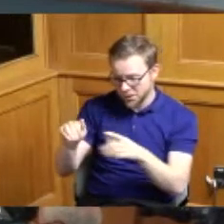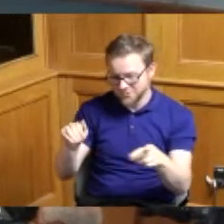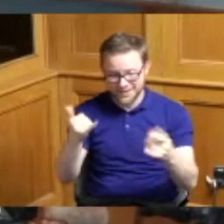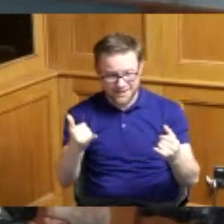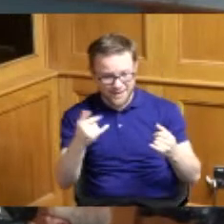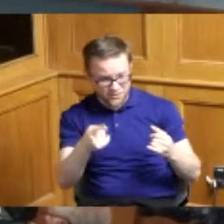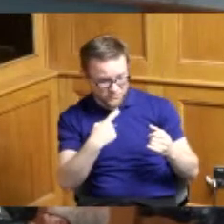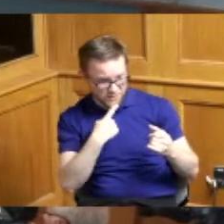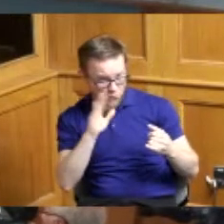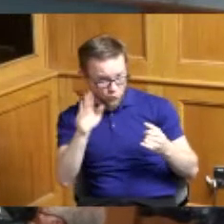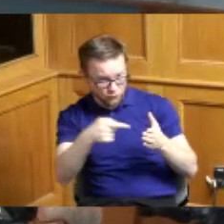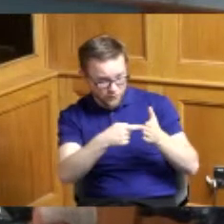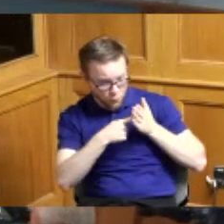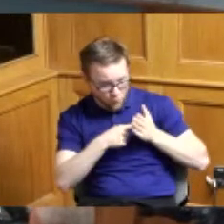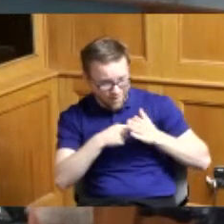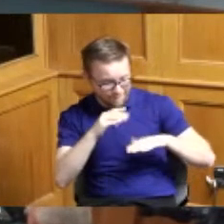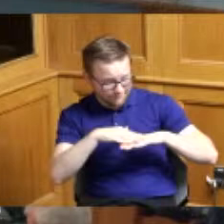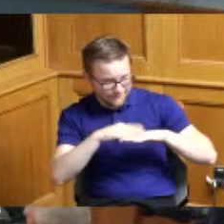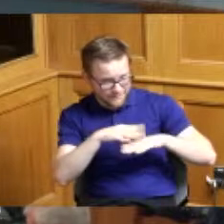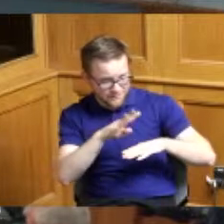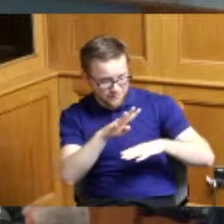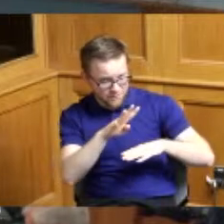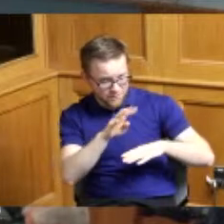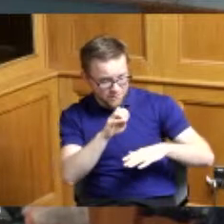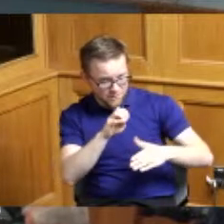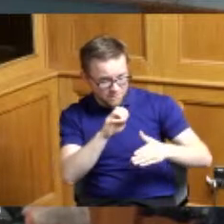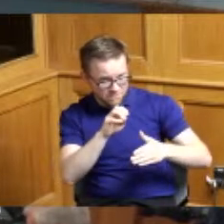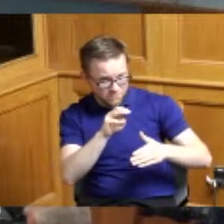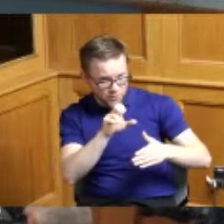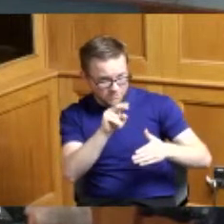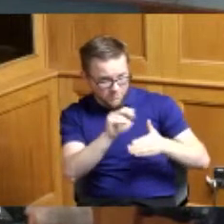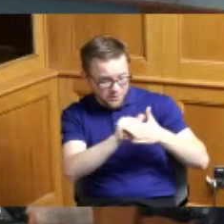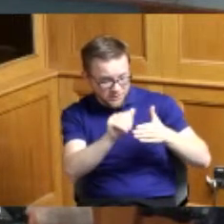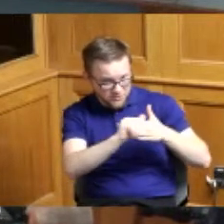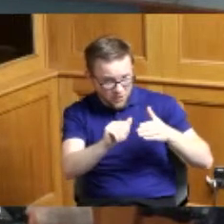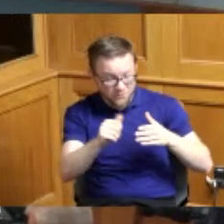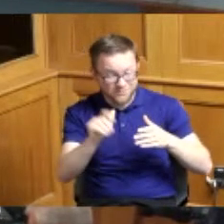including any negotiations that we would have and costs associated with